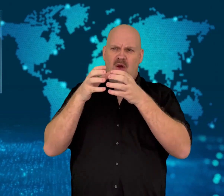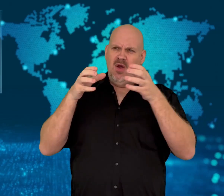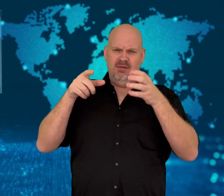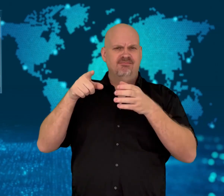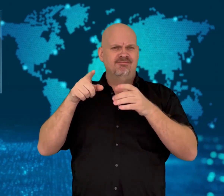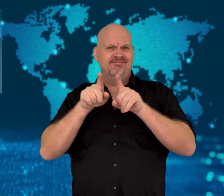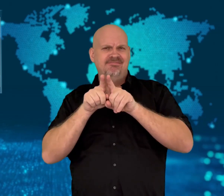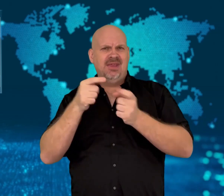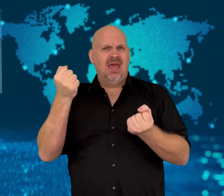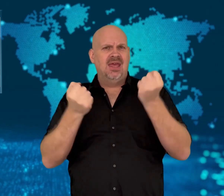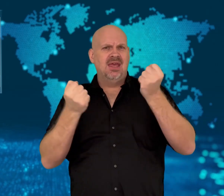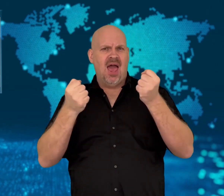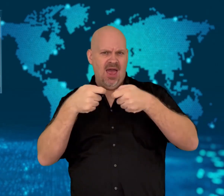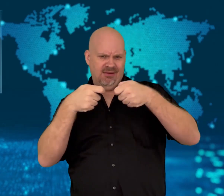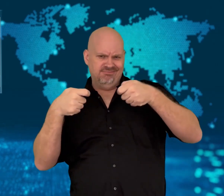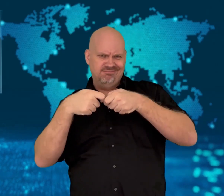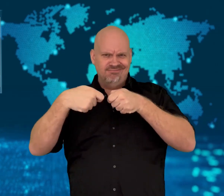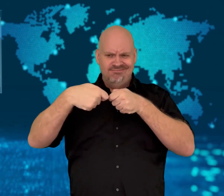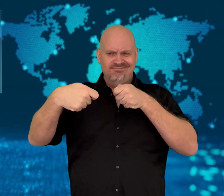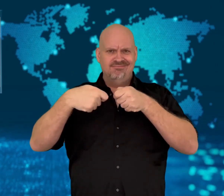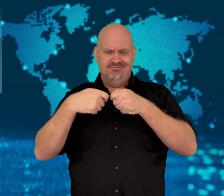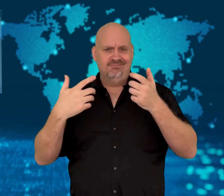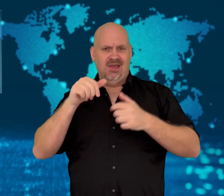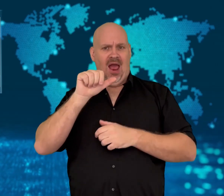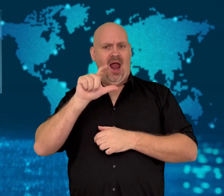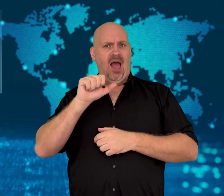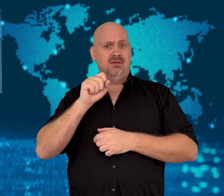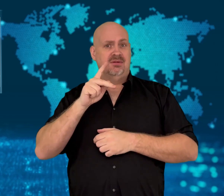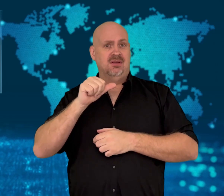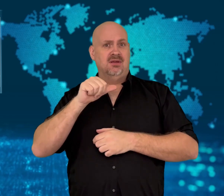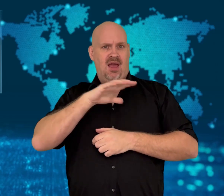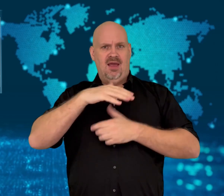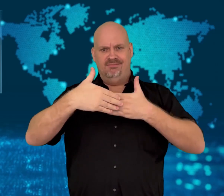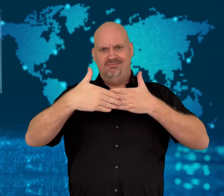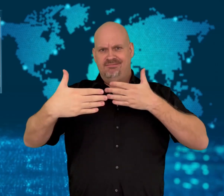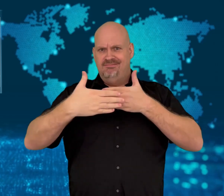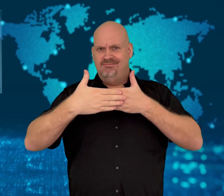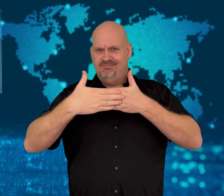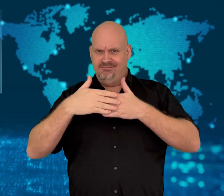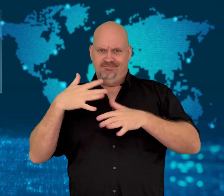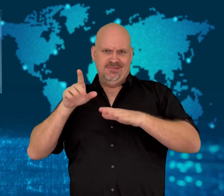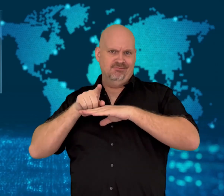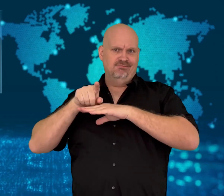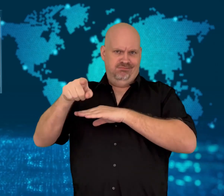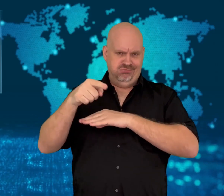The object was downed a day after the US took down another object the size of